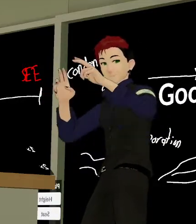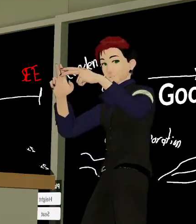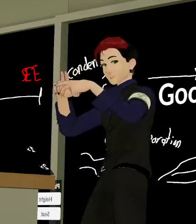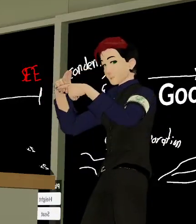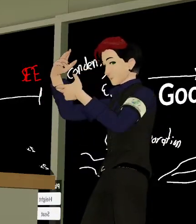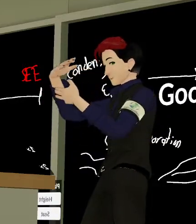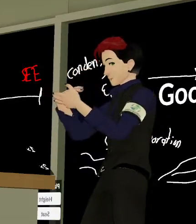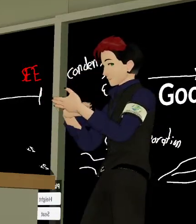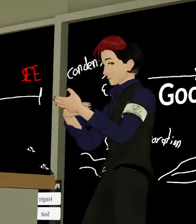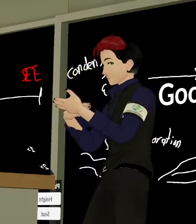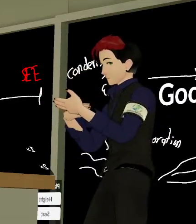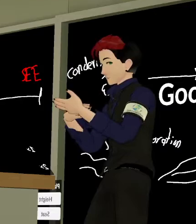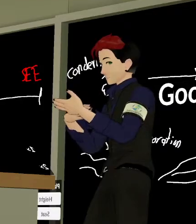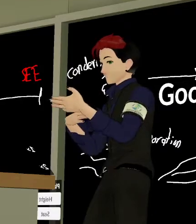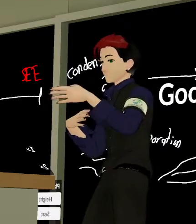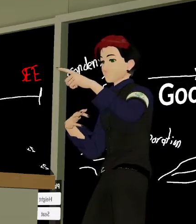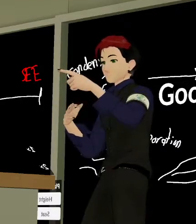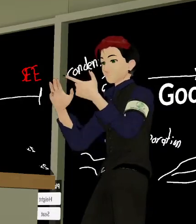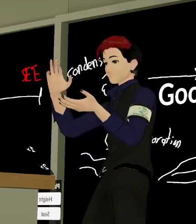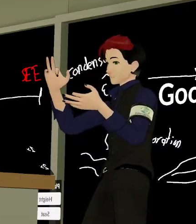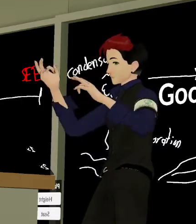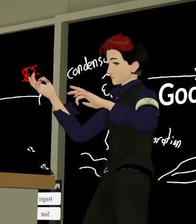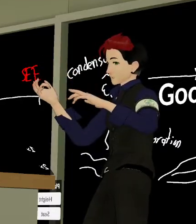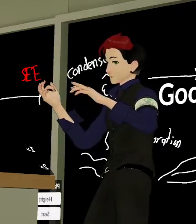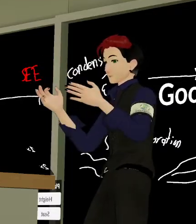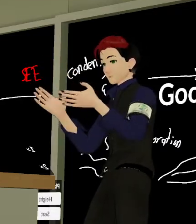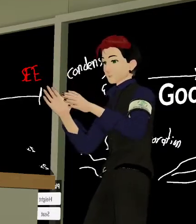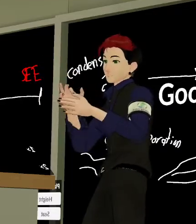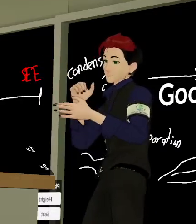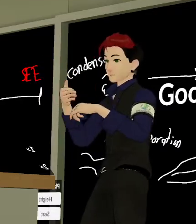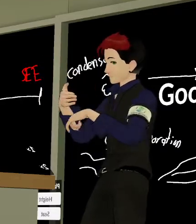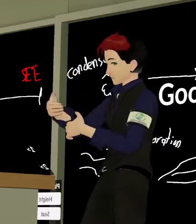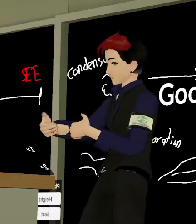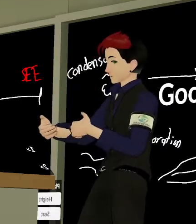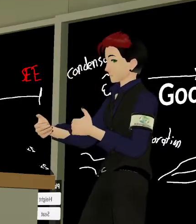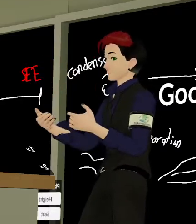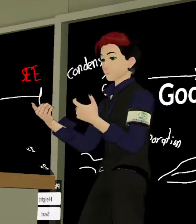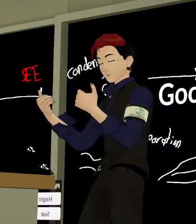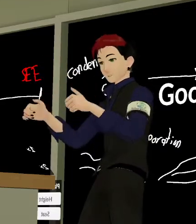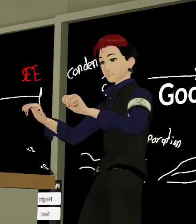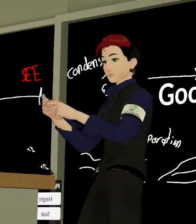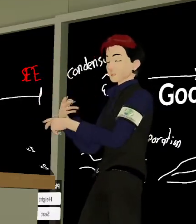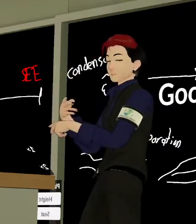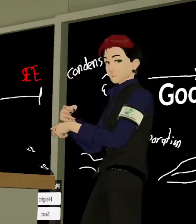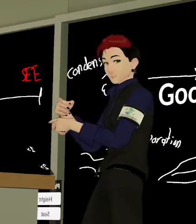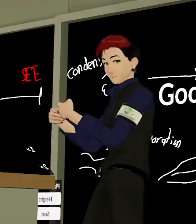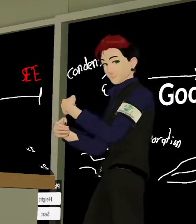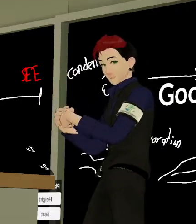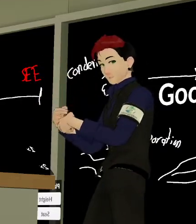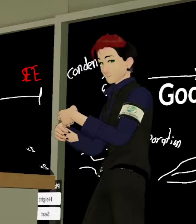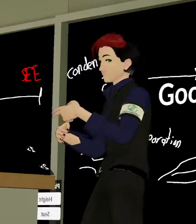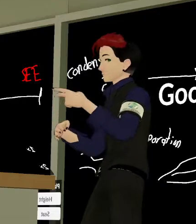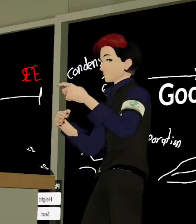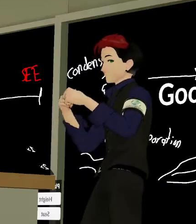and look at the vocabulary board and they'll get confused and it's not their fault we're trying to fix this problem